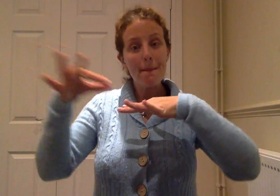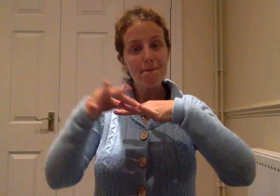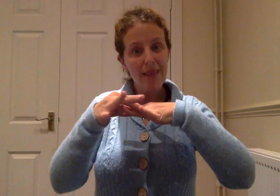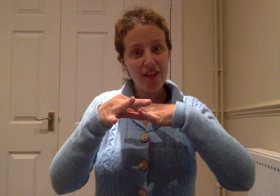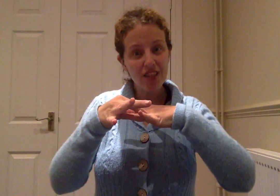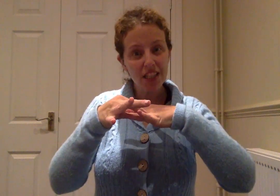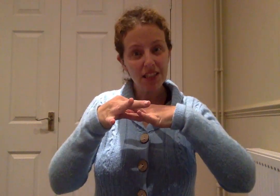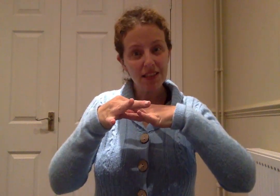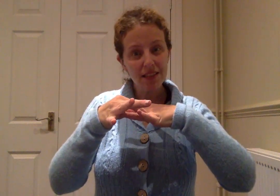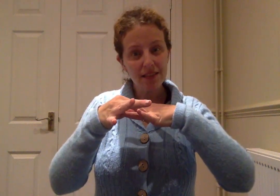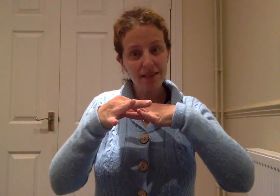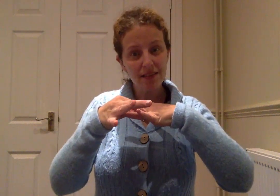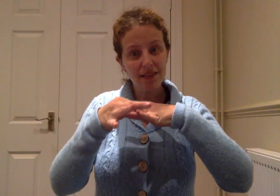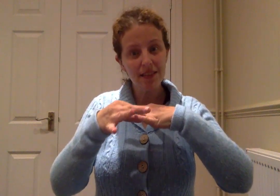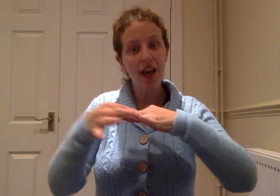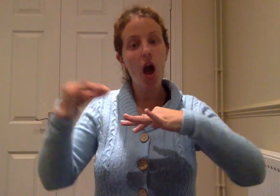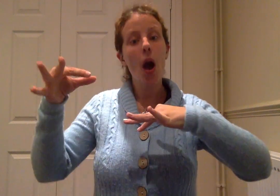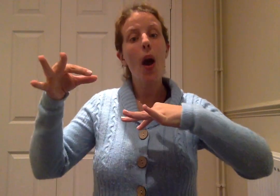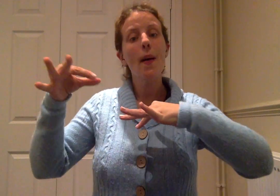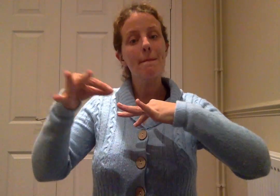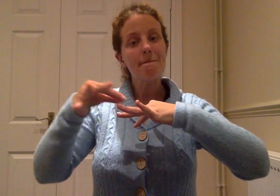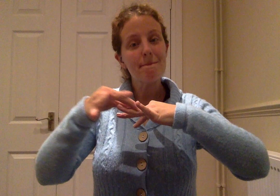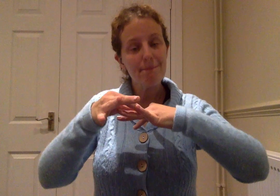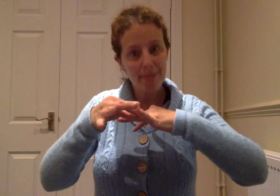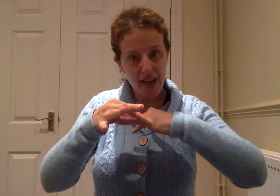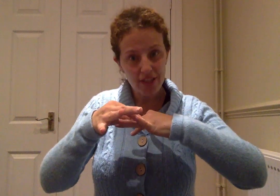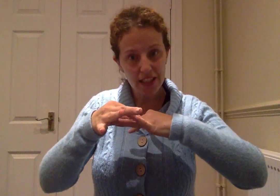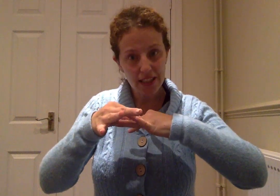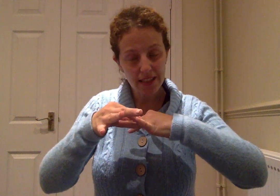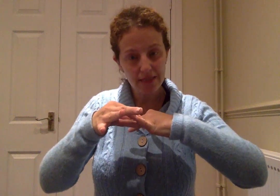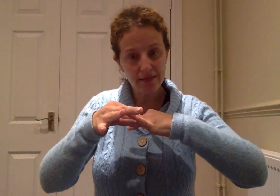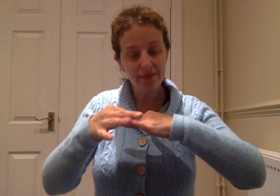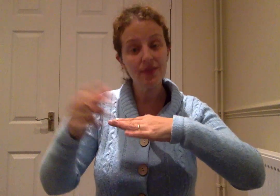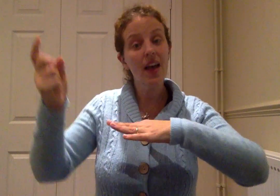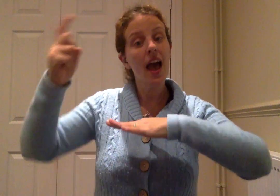Married